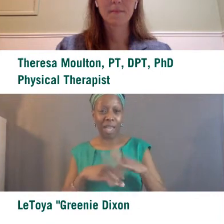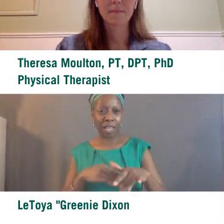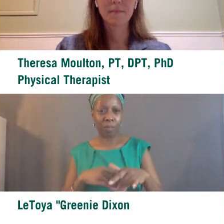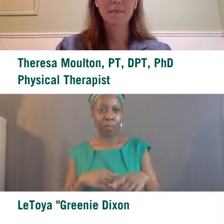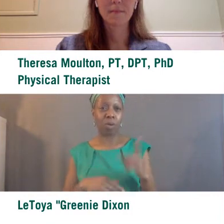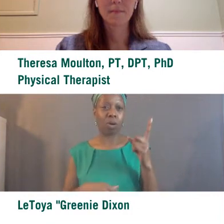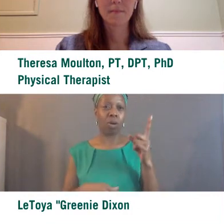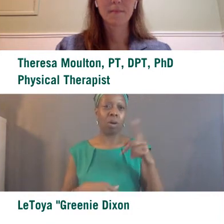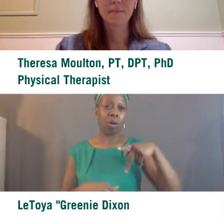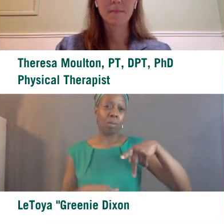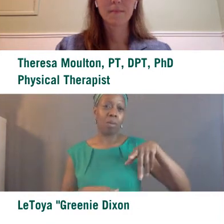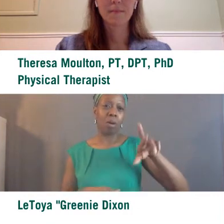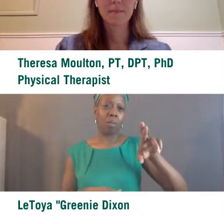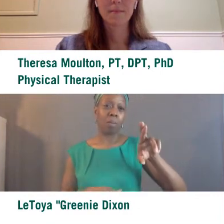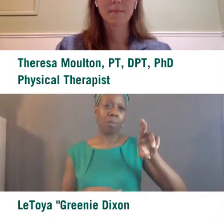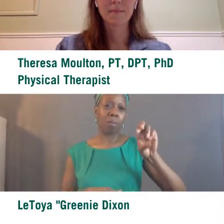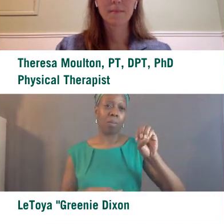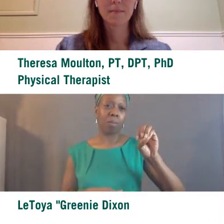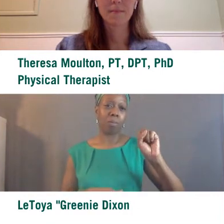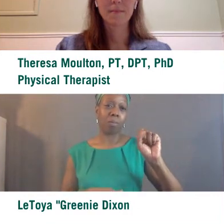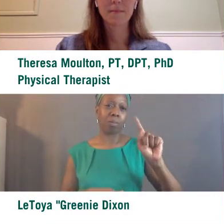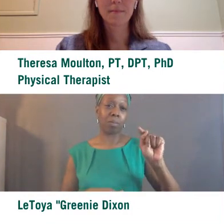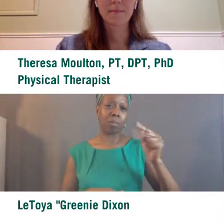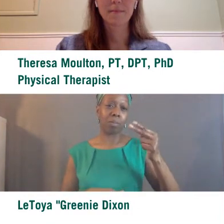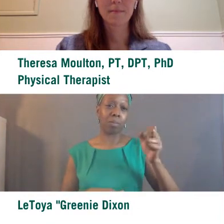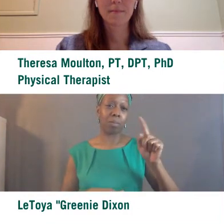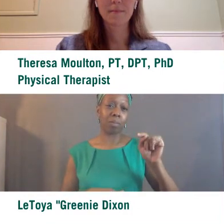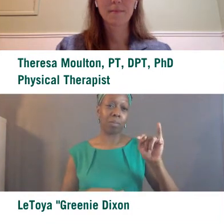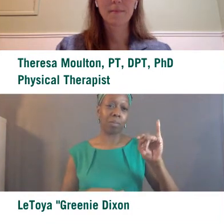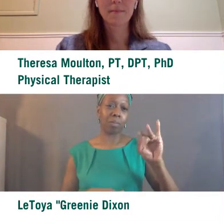or looking at fabricating custom braces for you.